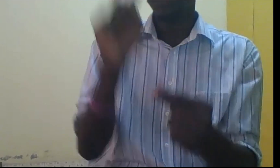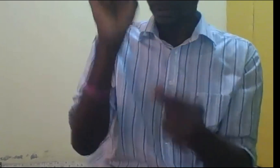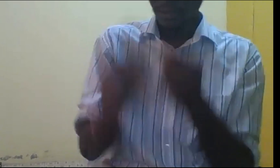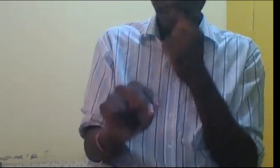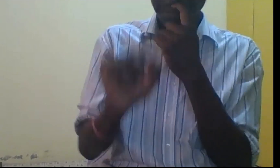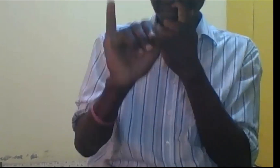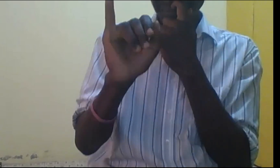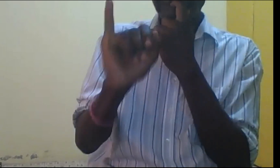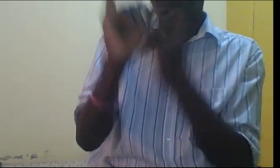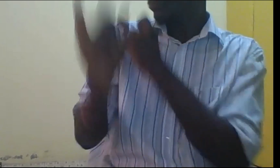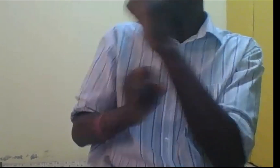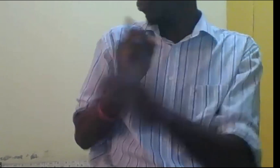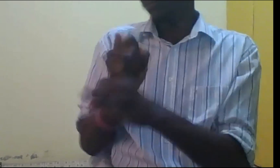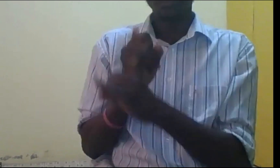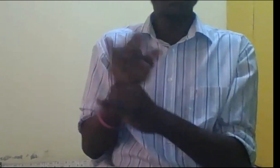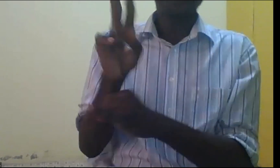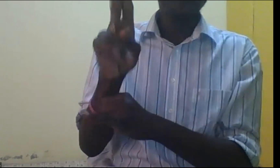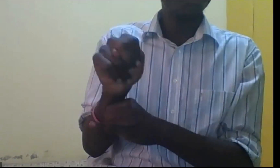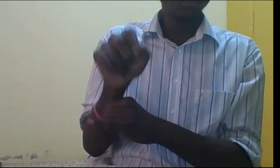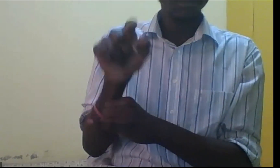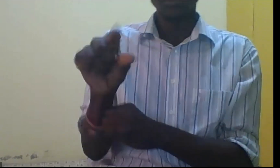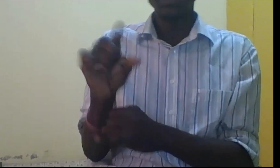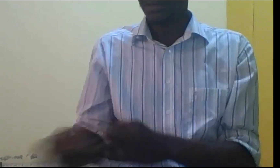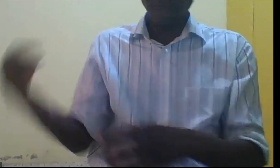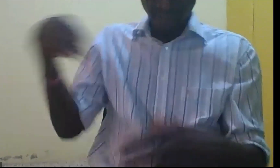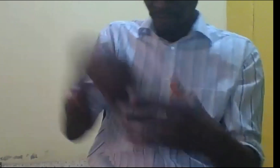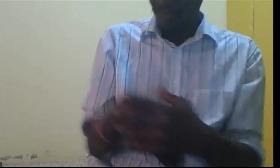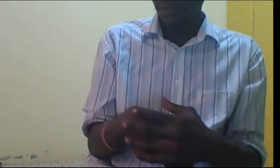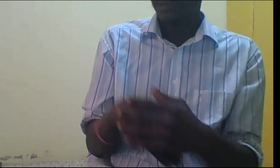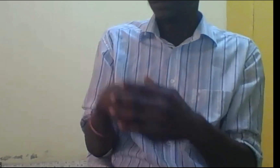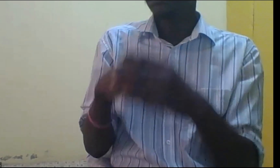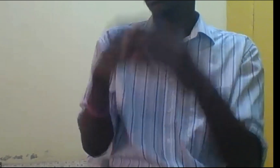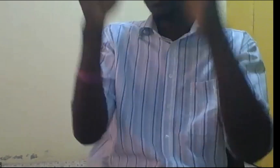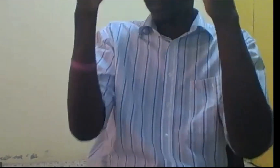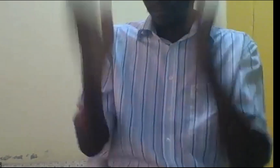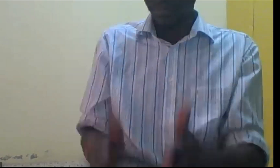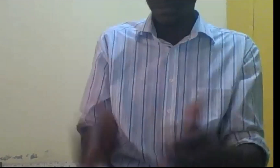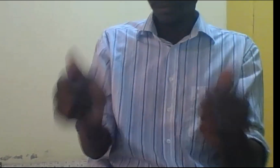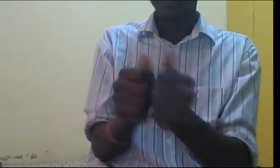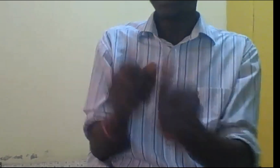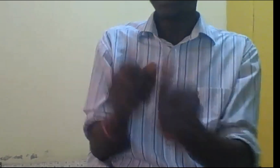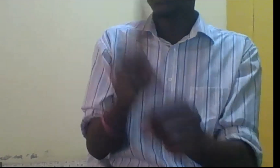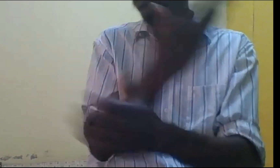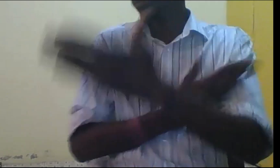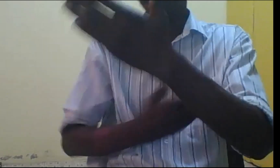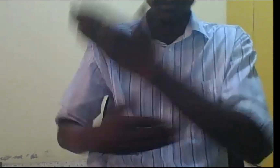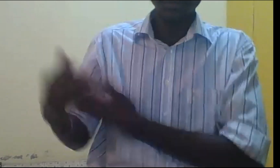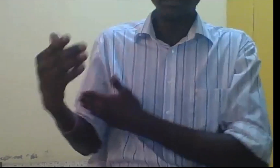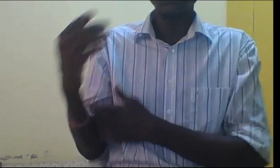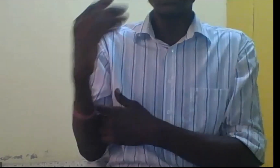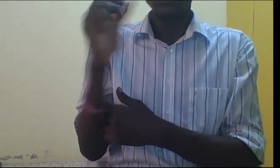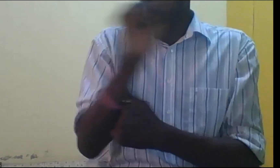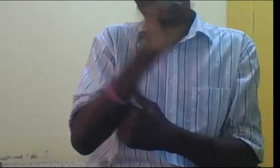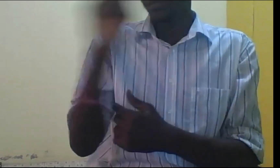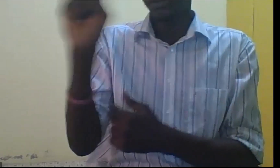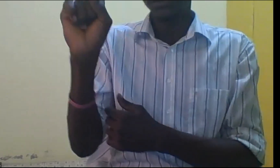In their program the ministries of social all the line ministries.